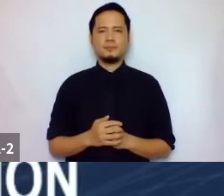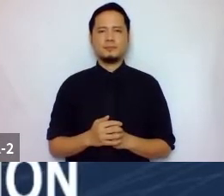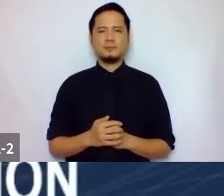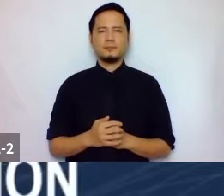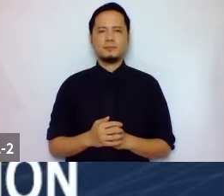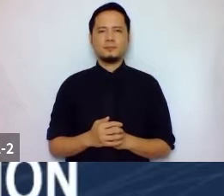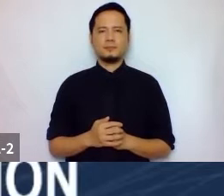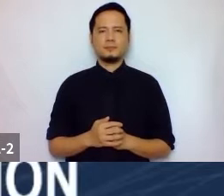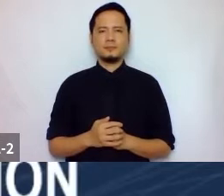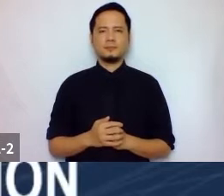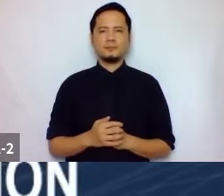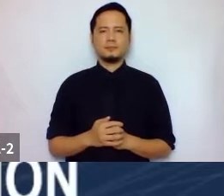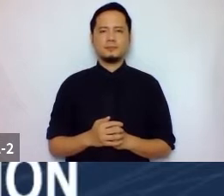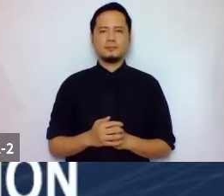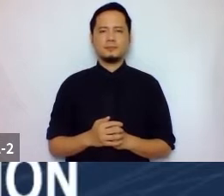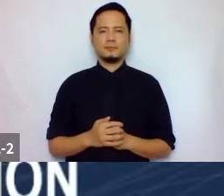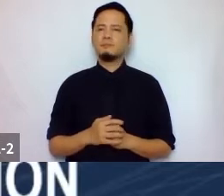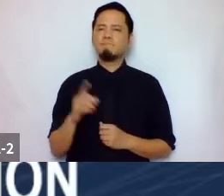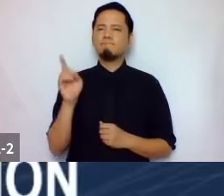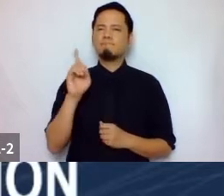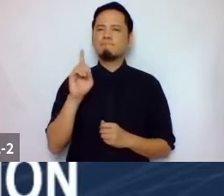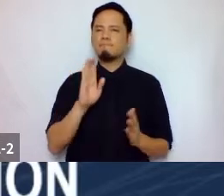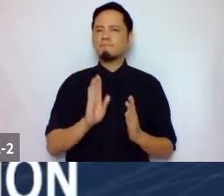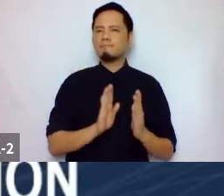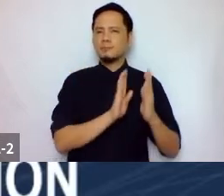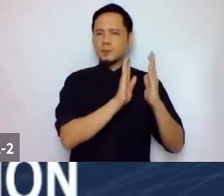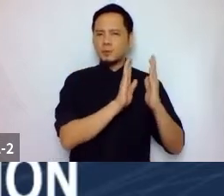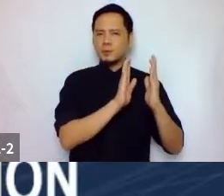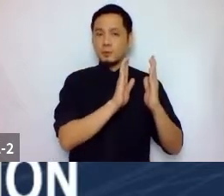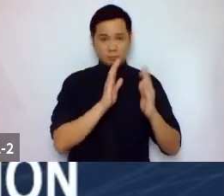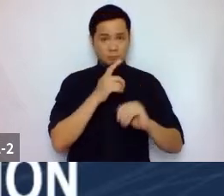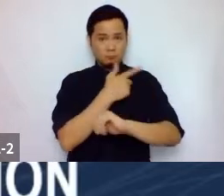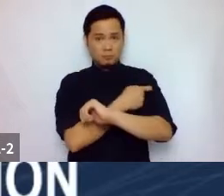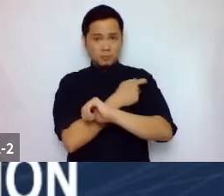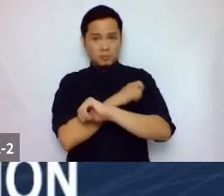So what is our strategy on the vaccination sites?